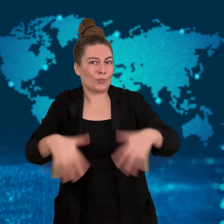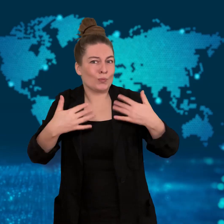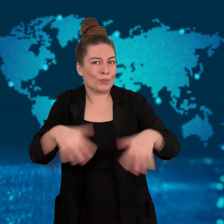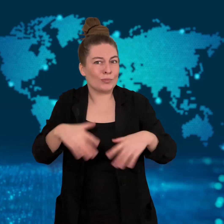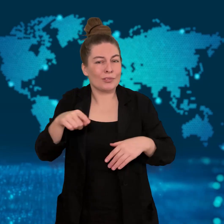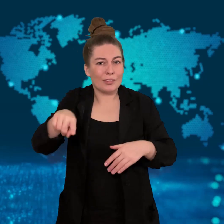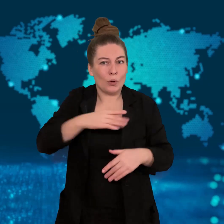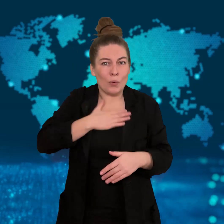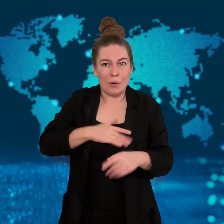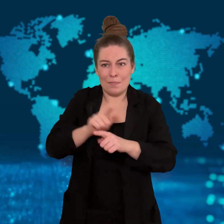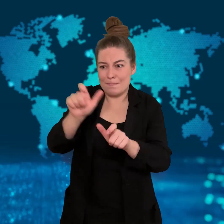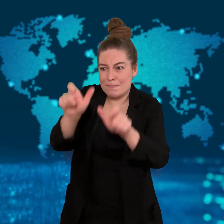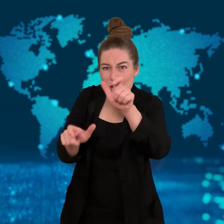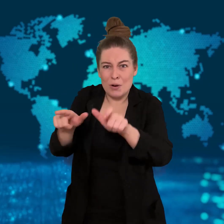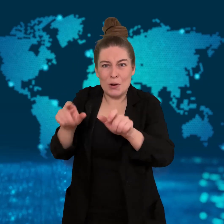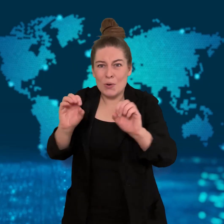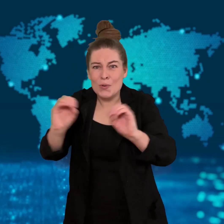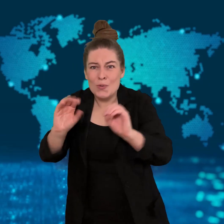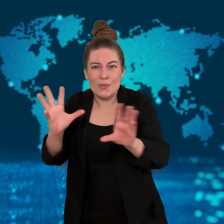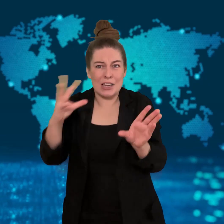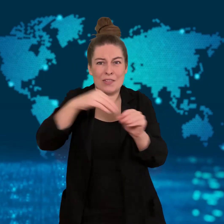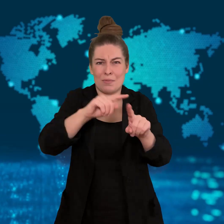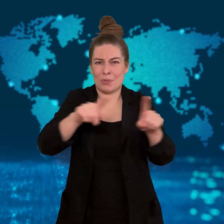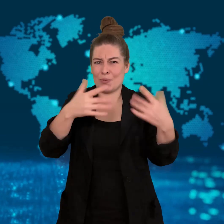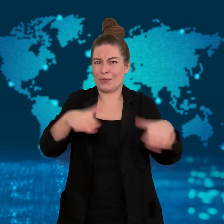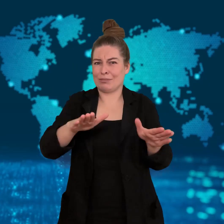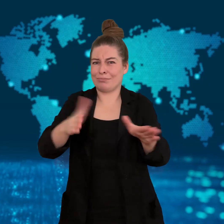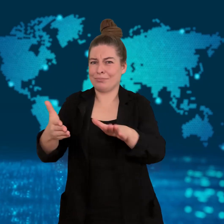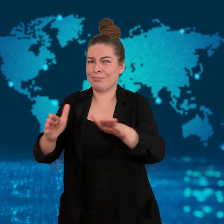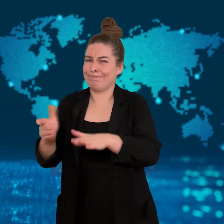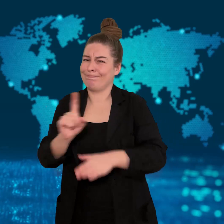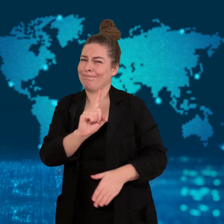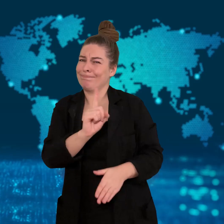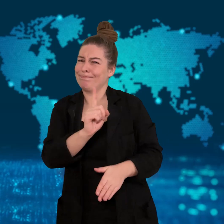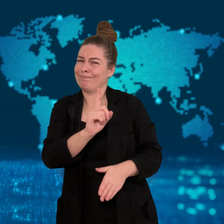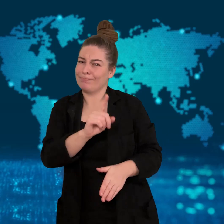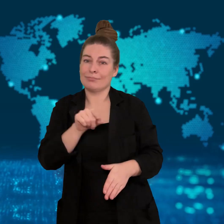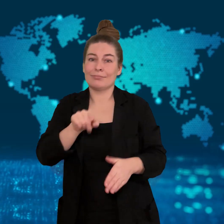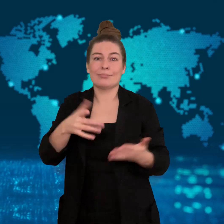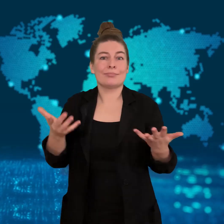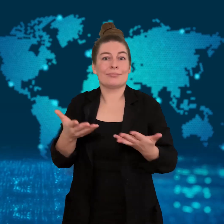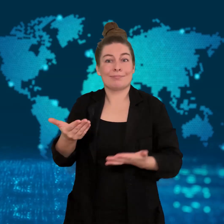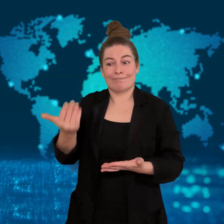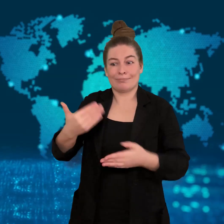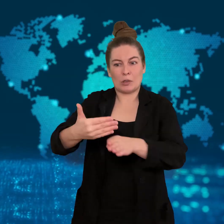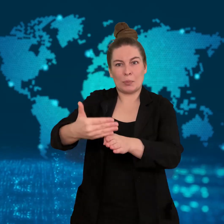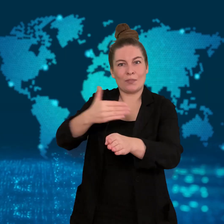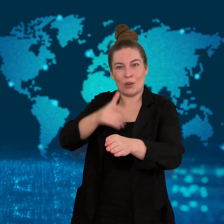The US emphasized that it had chosen targets to avoid any civilian deaths.